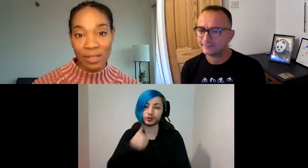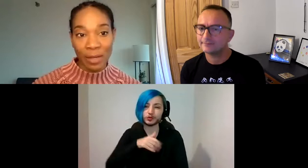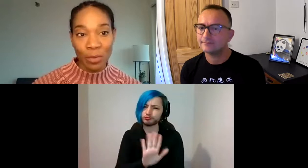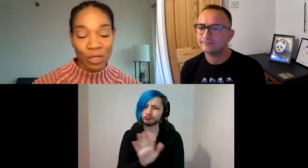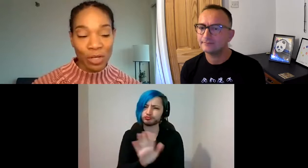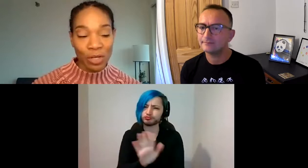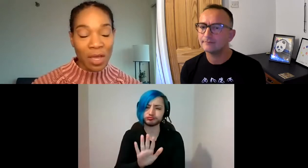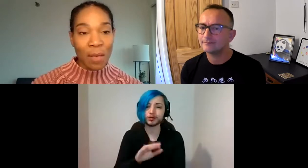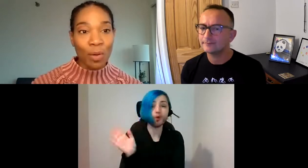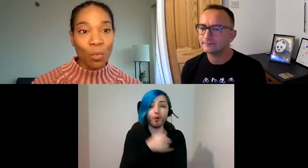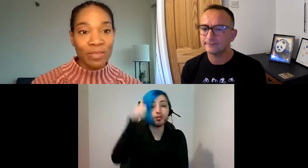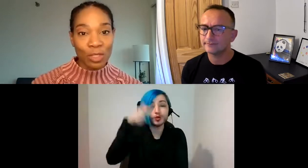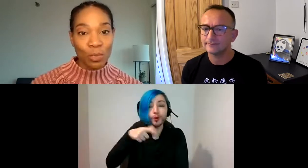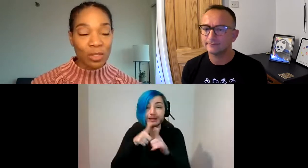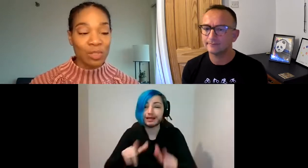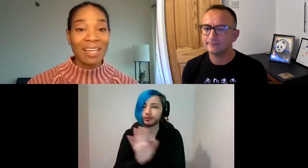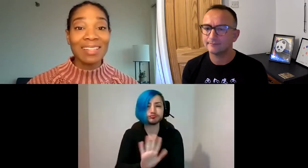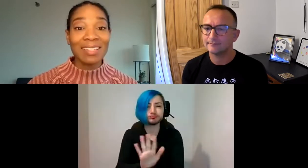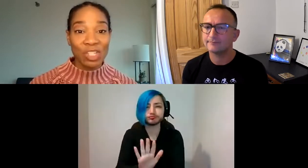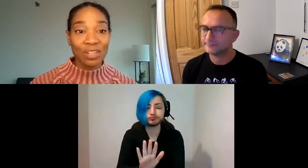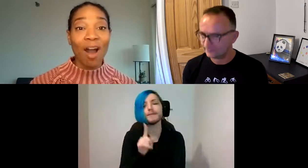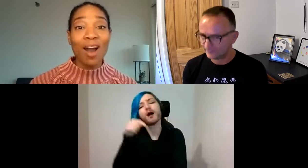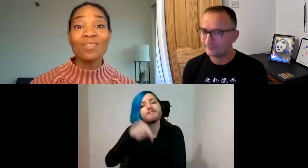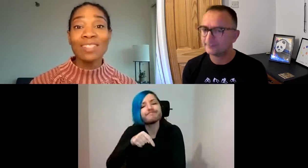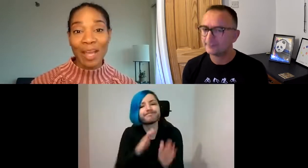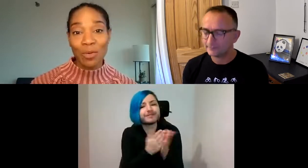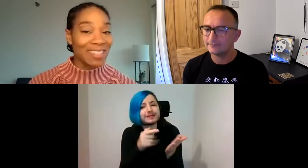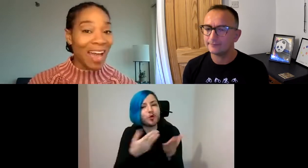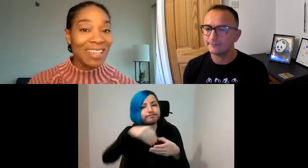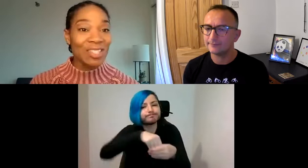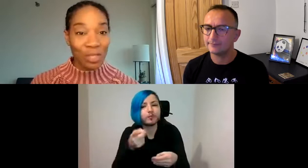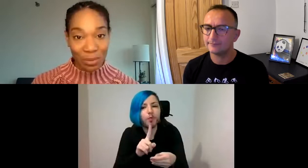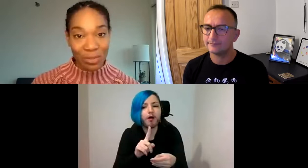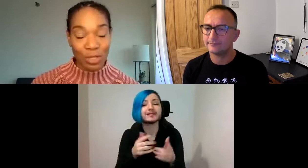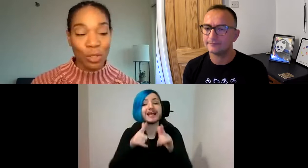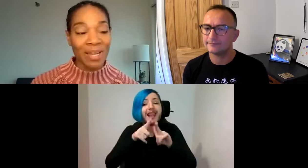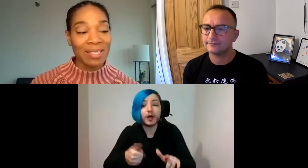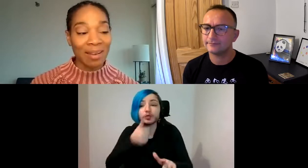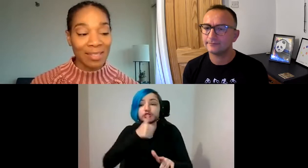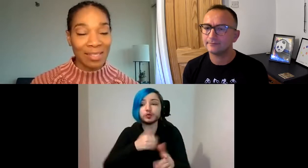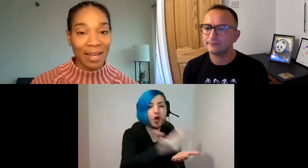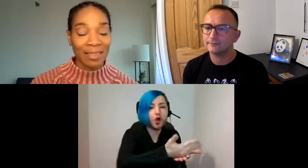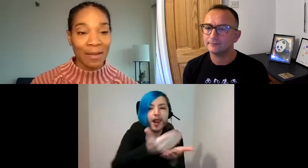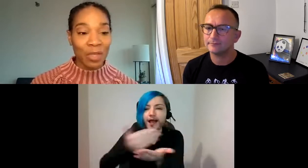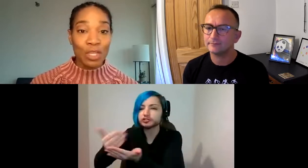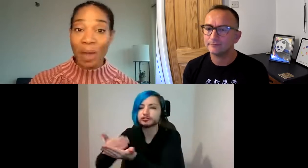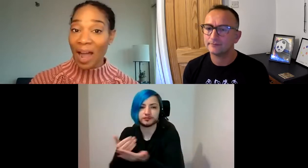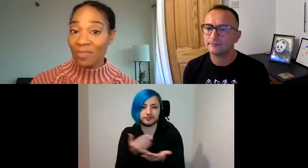that you must confirm to this word that you_have to stay with endless identity or using this language to